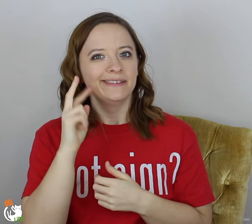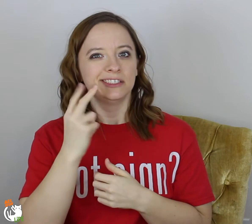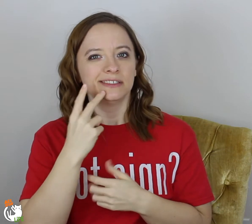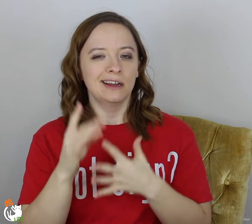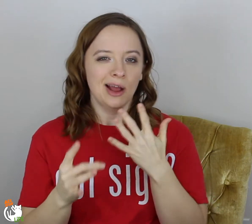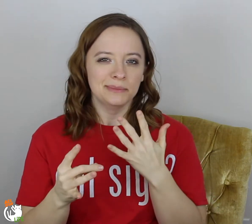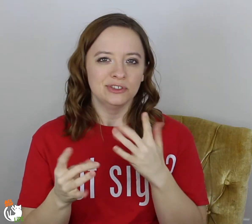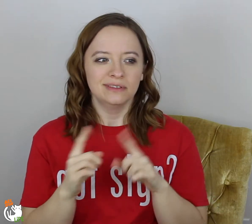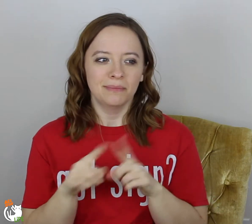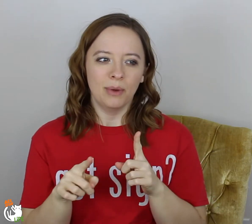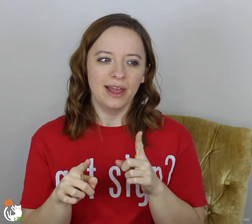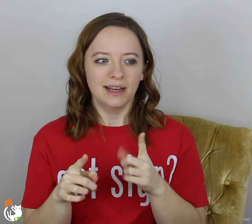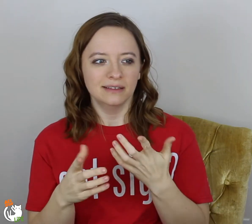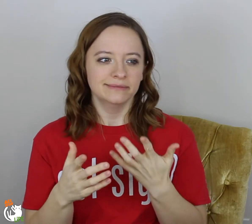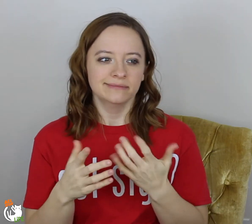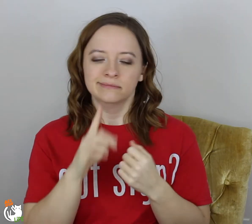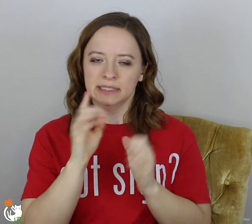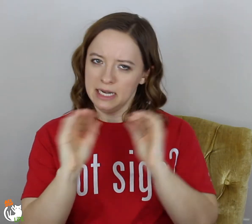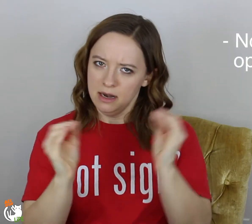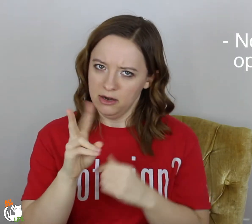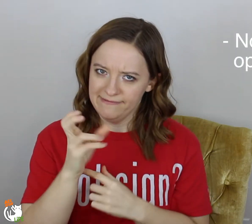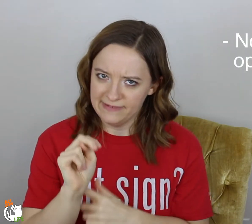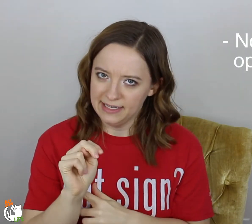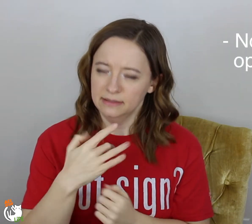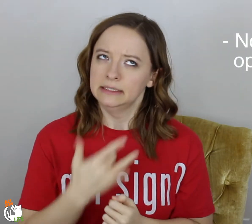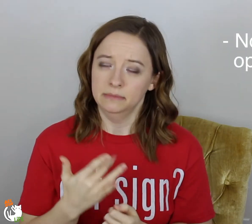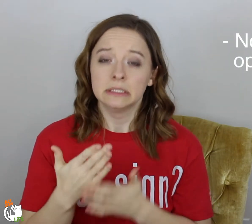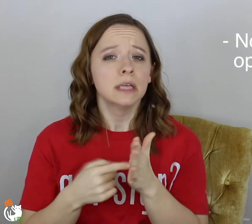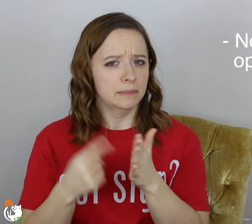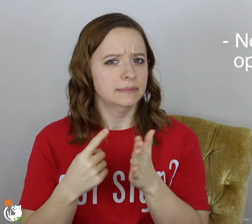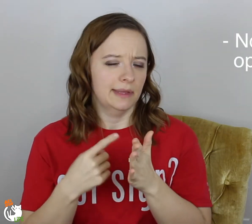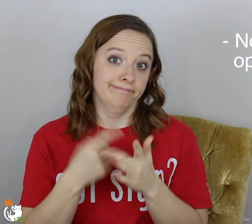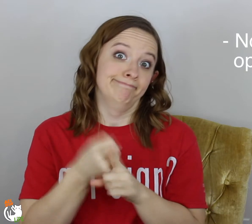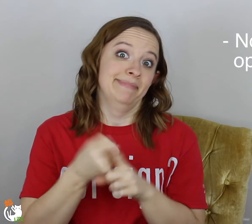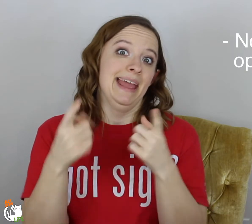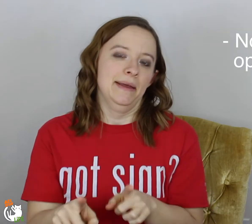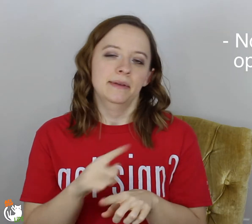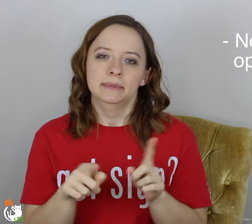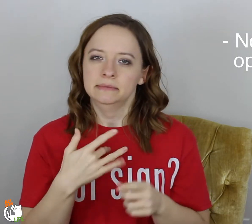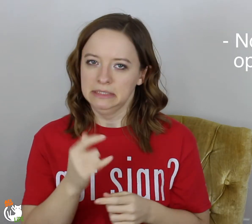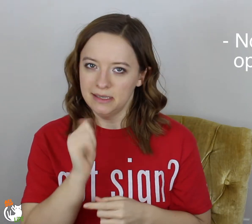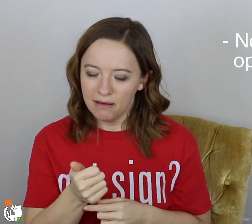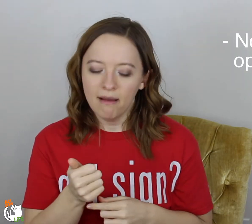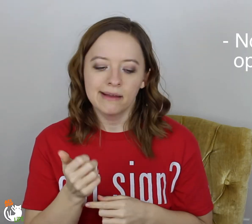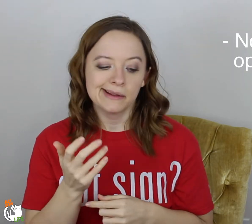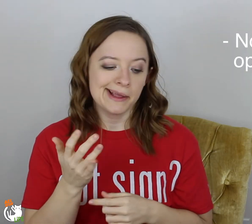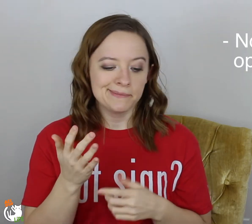Like I said, they do have the 3 vegetarian options, There's no vegan options typically -- sometimes there happens to be one, but typically not.